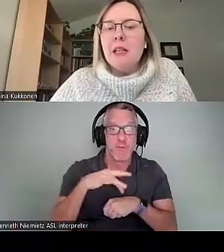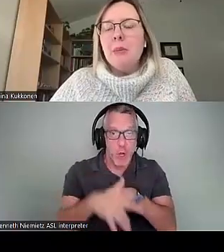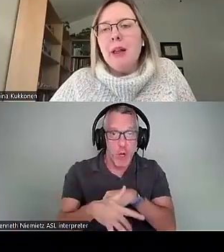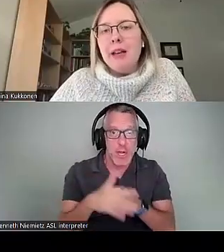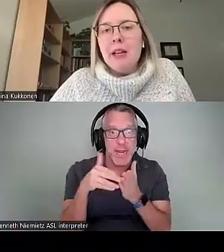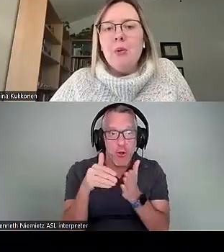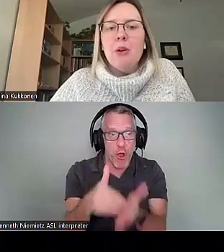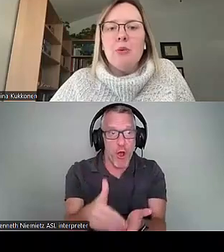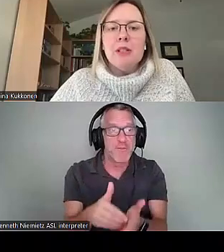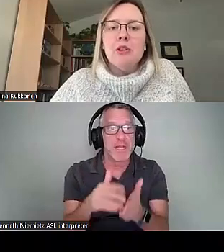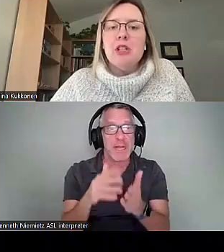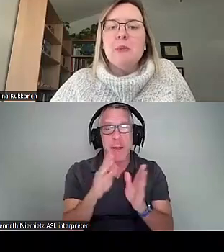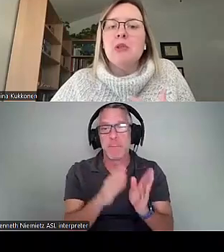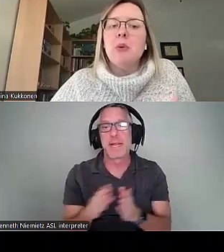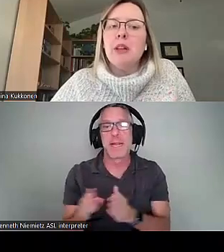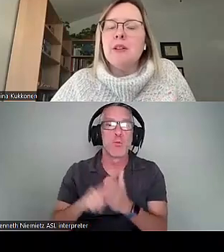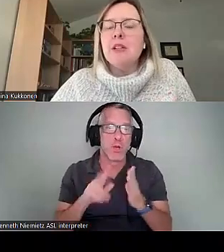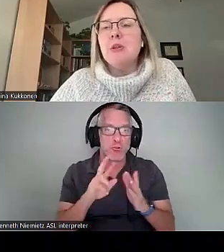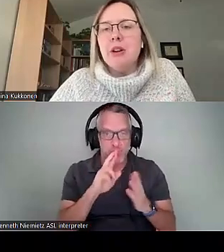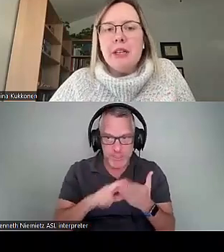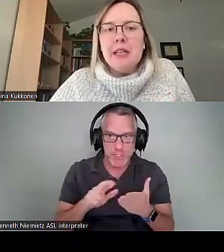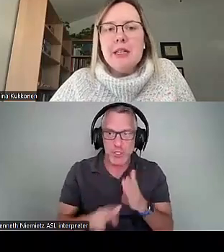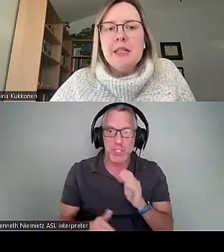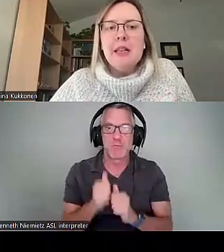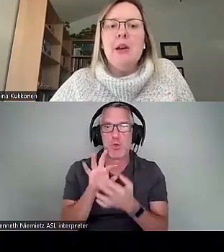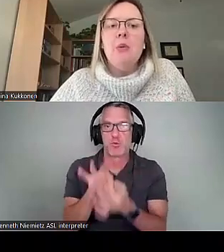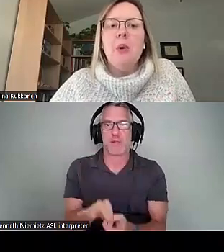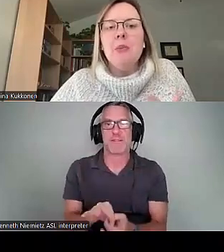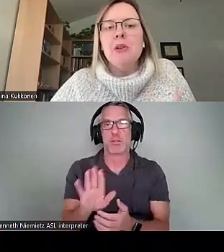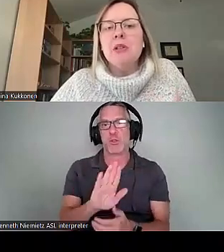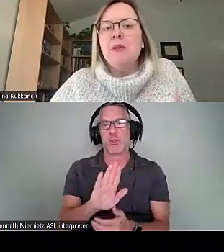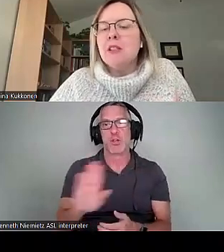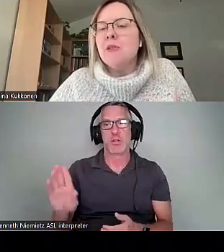in planning what research is most relevant to their needs and what the most effective